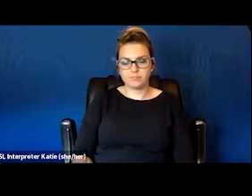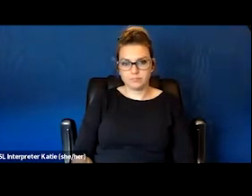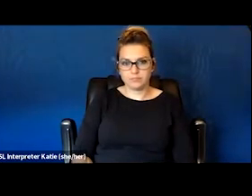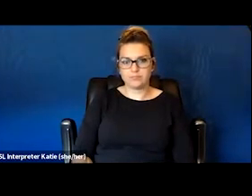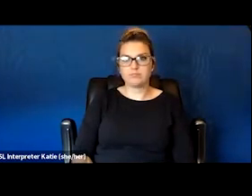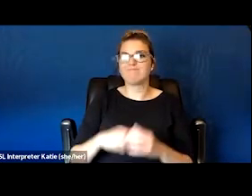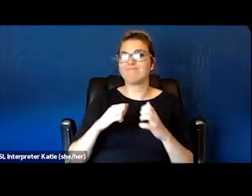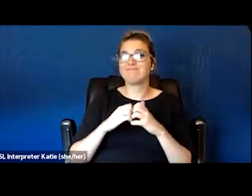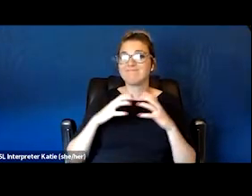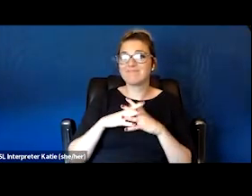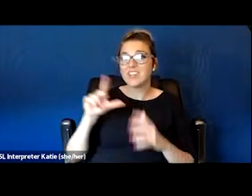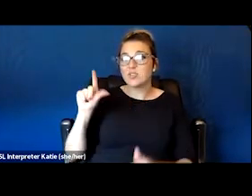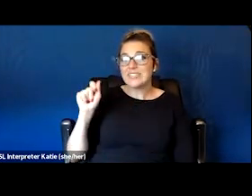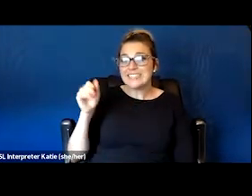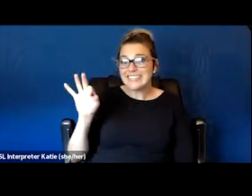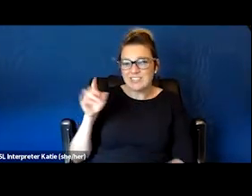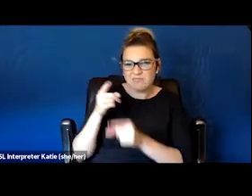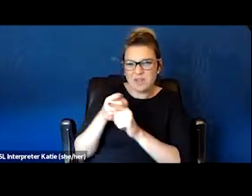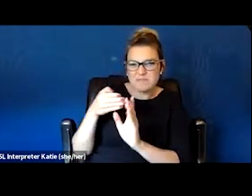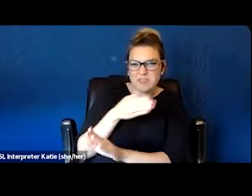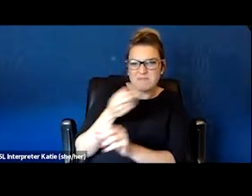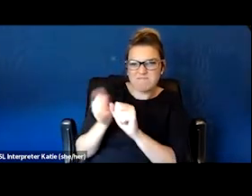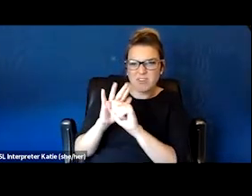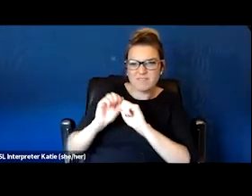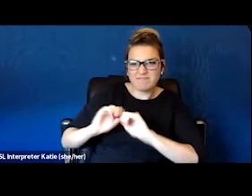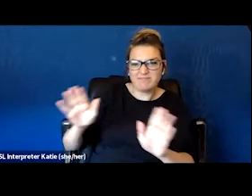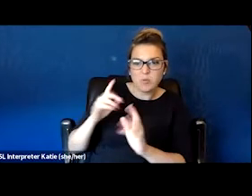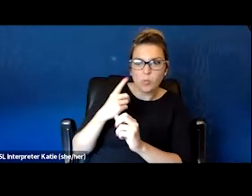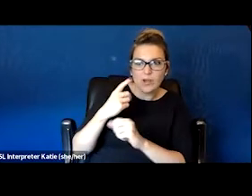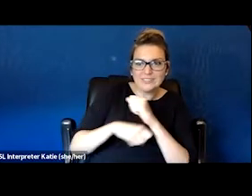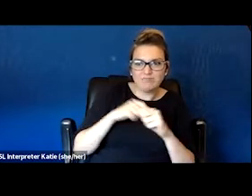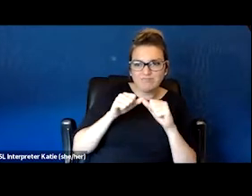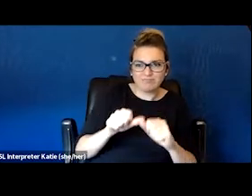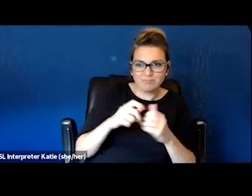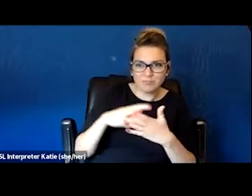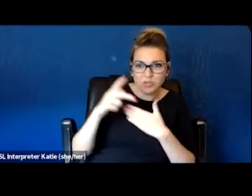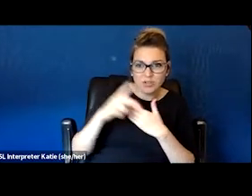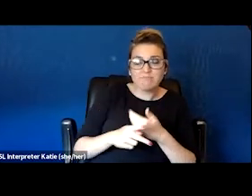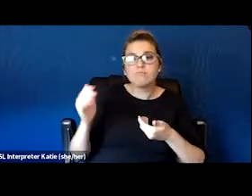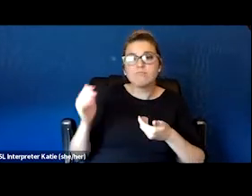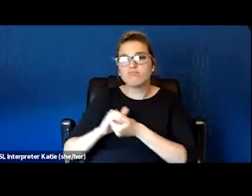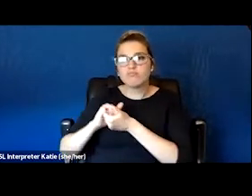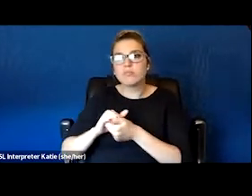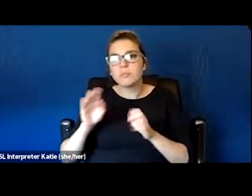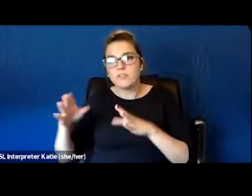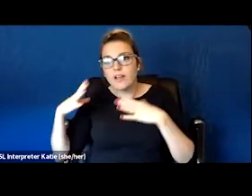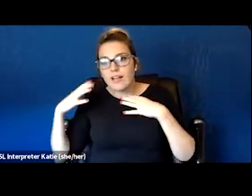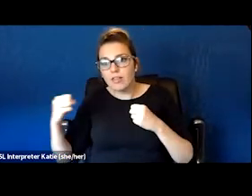it was just a year-long program, but it was a partnership between again, Behavioral Health, my department, H3,